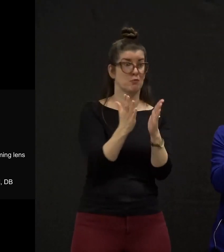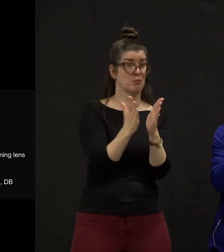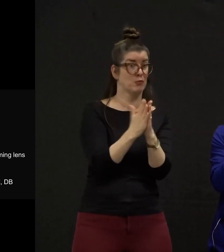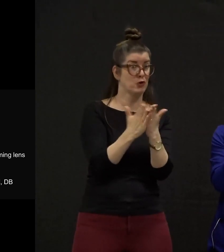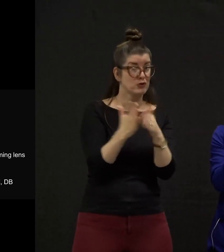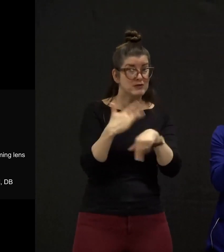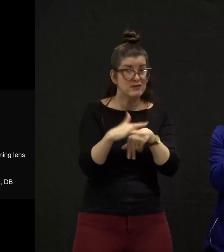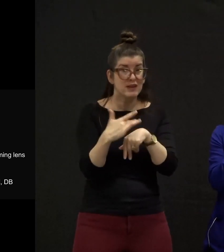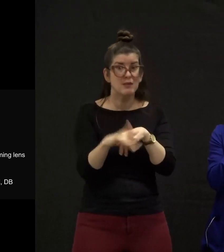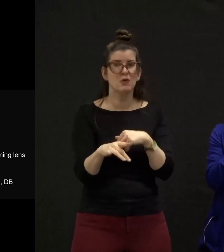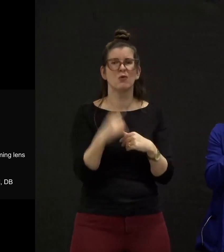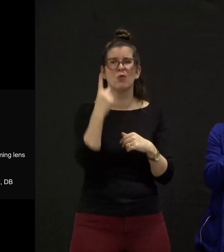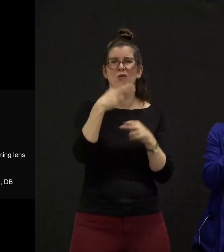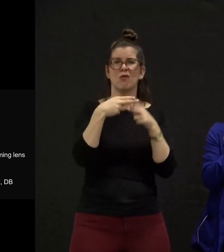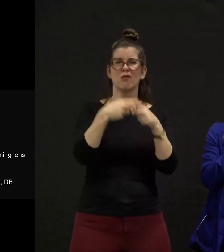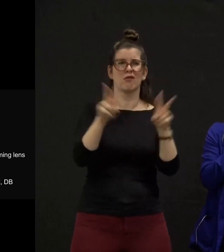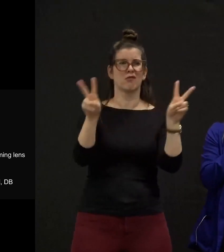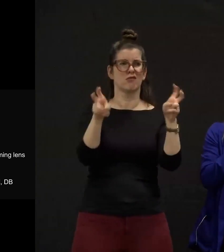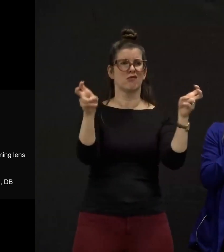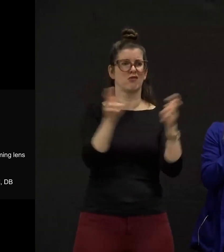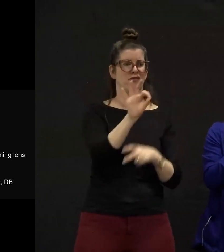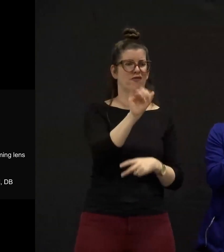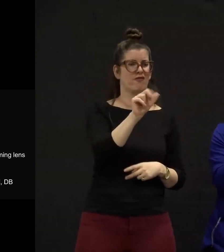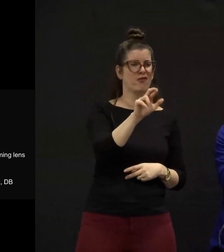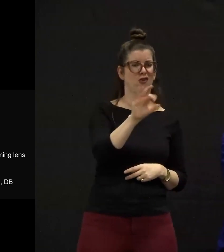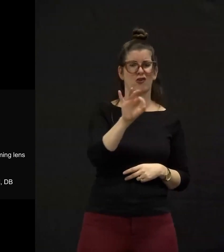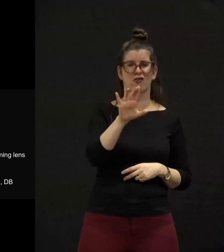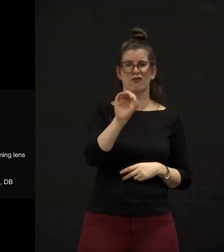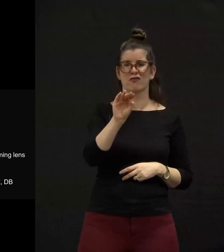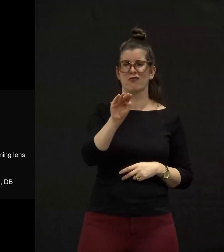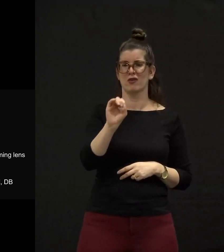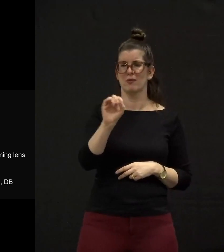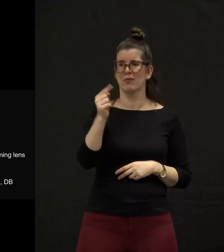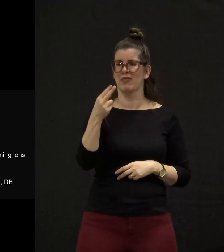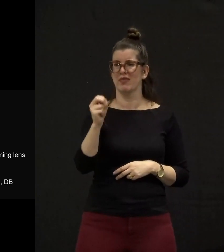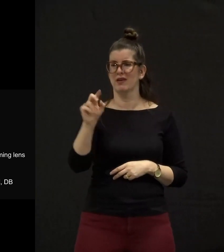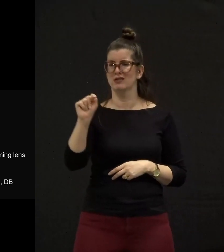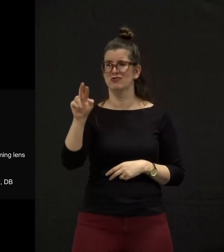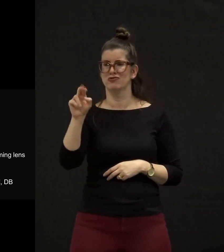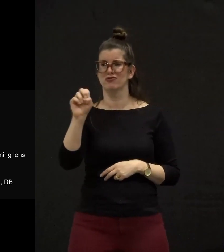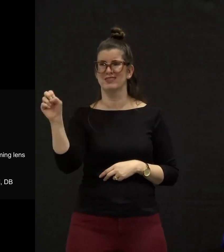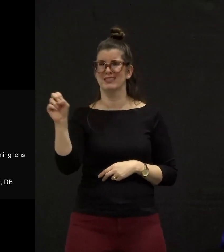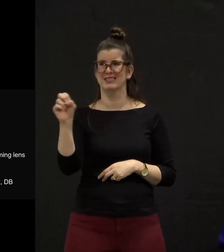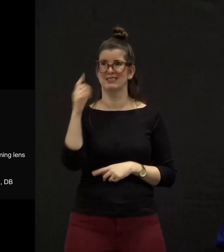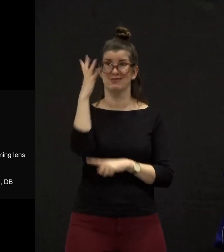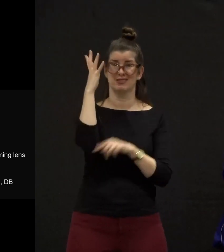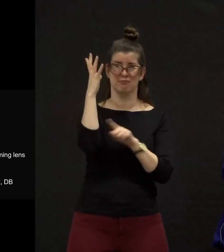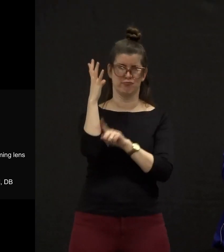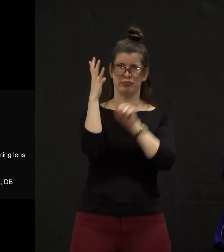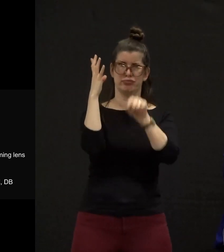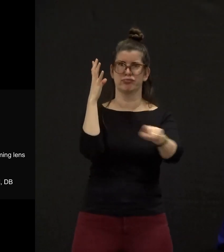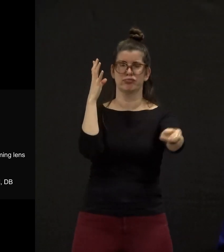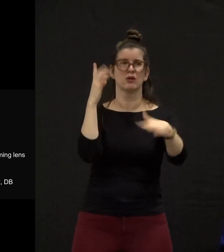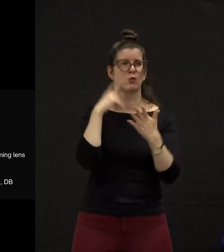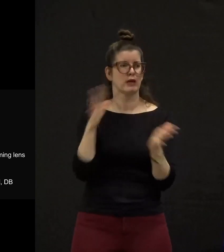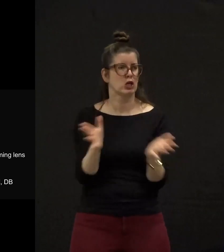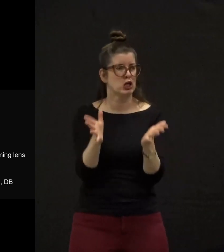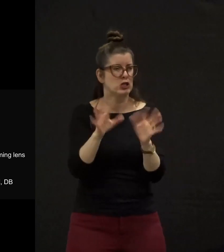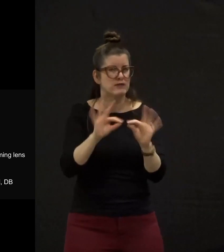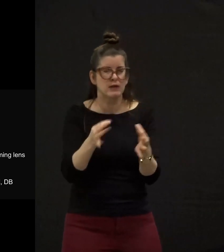"Far From the Tree" is a book that many families have read. And we encourage families to check that one out too